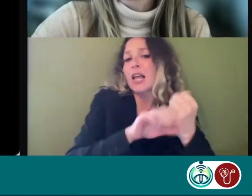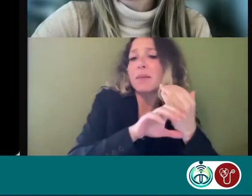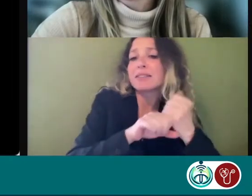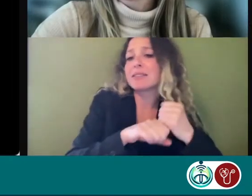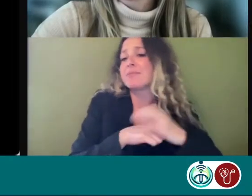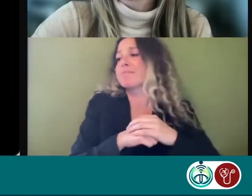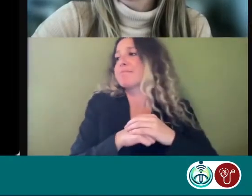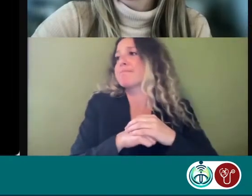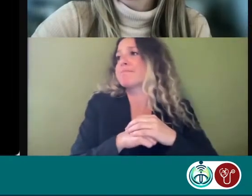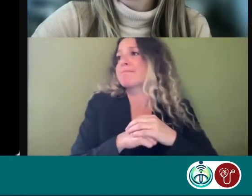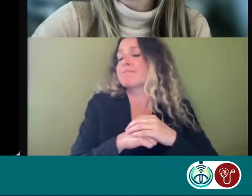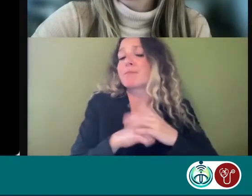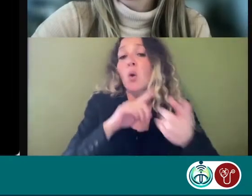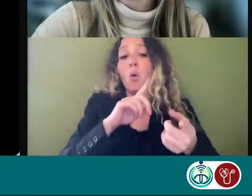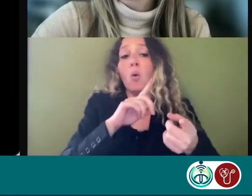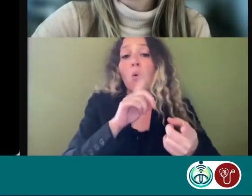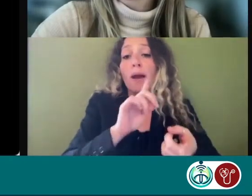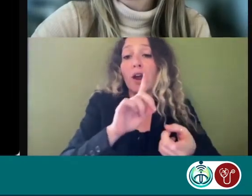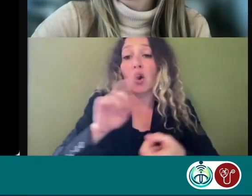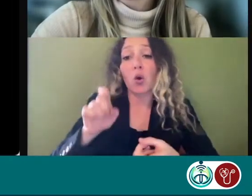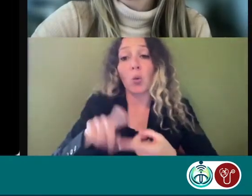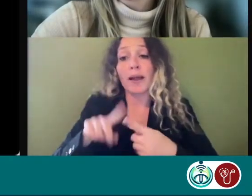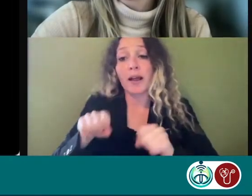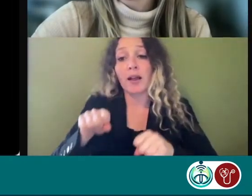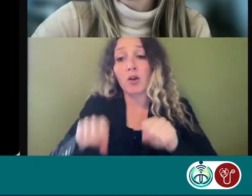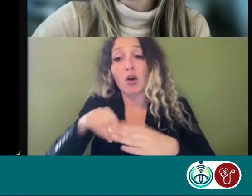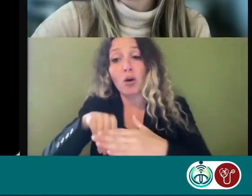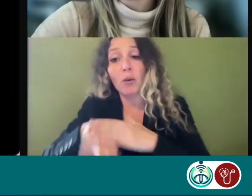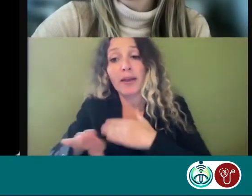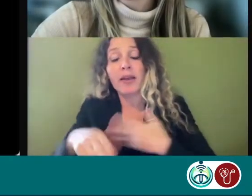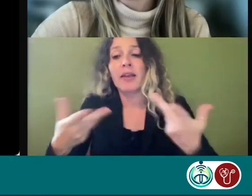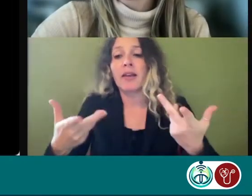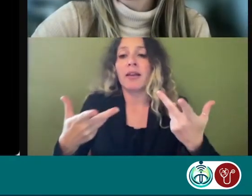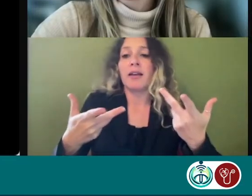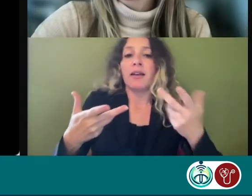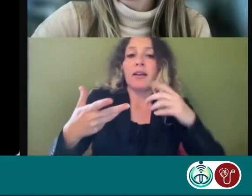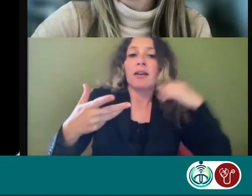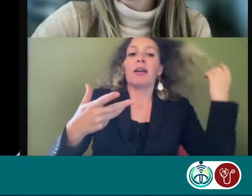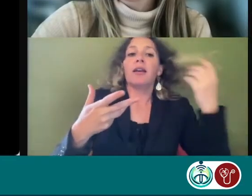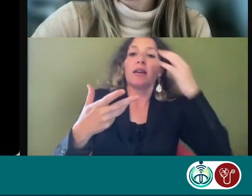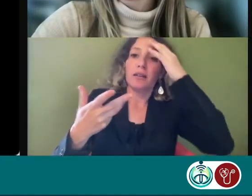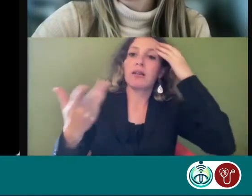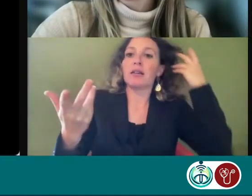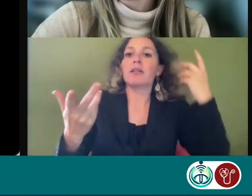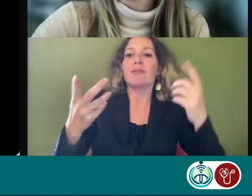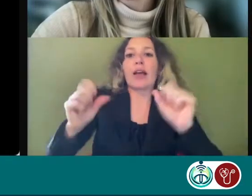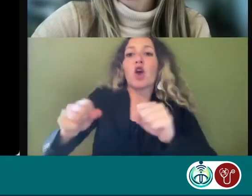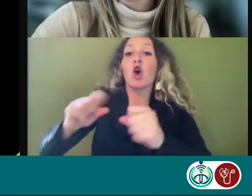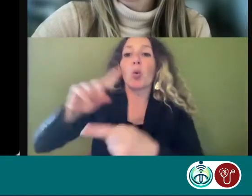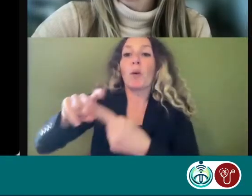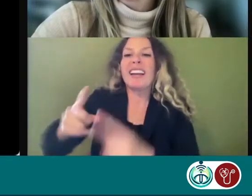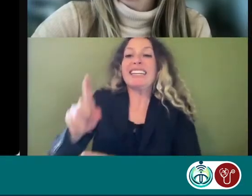whether something could be handled over the phone. So they could make the effort to go in when it was absolutely needed, but maybe not do it if it was something that could